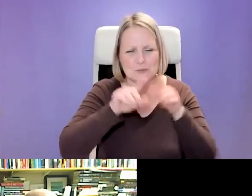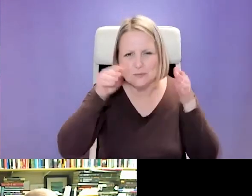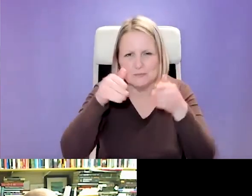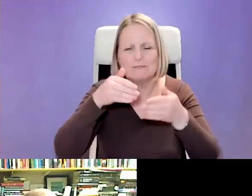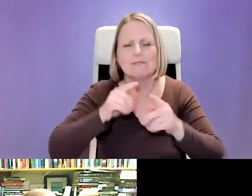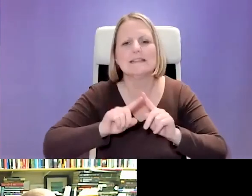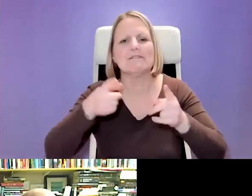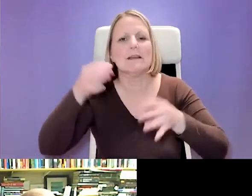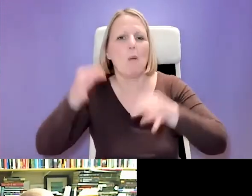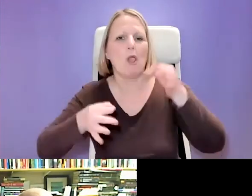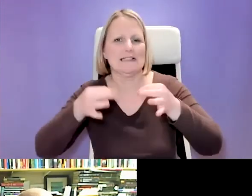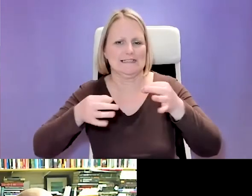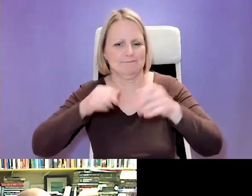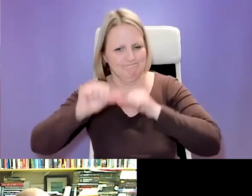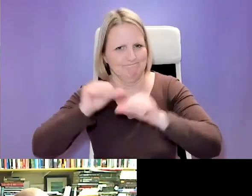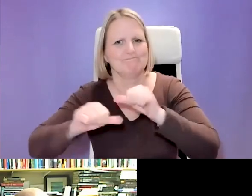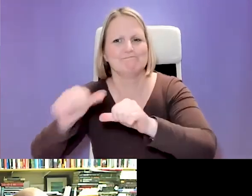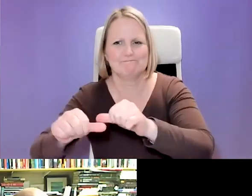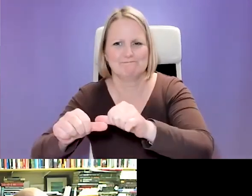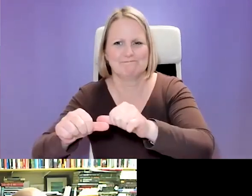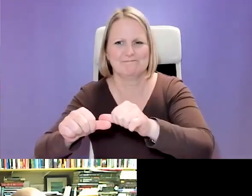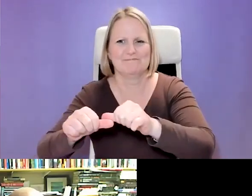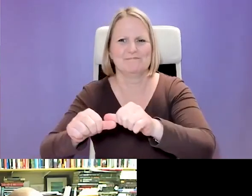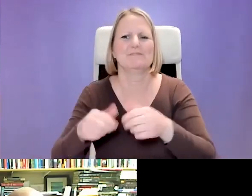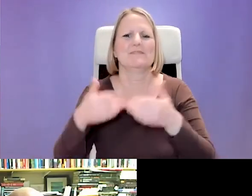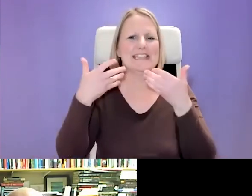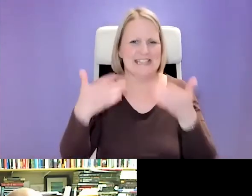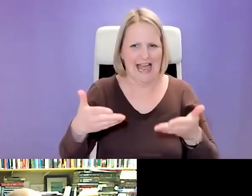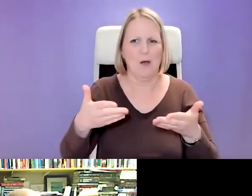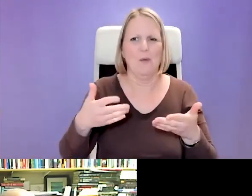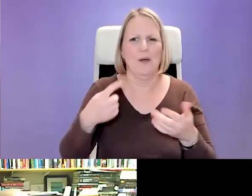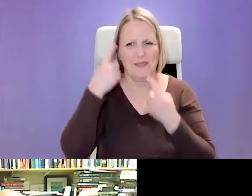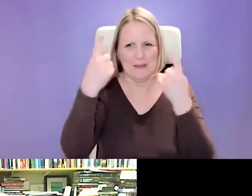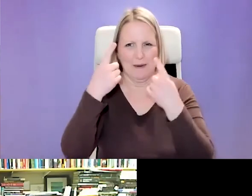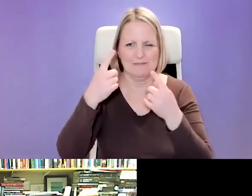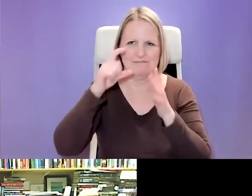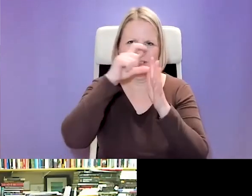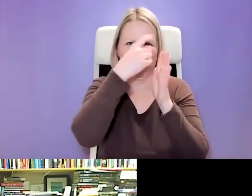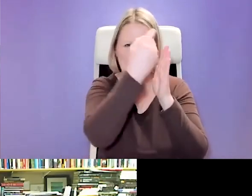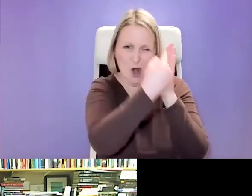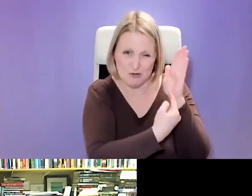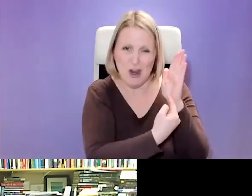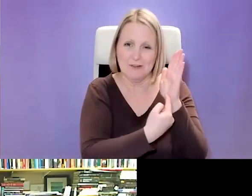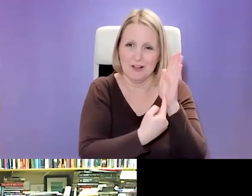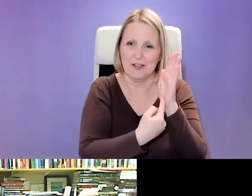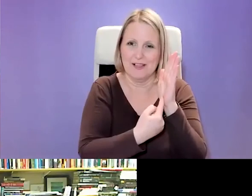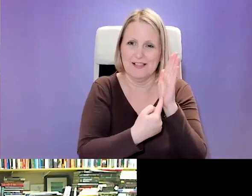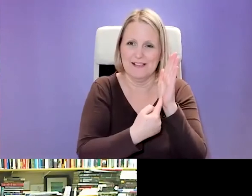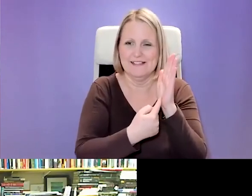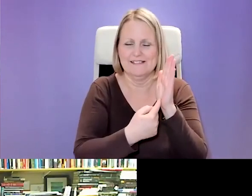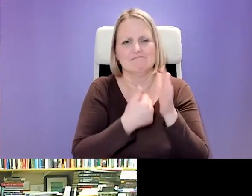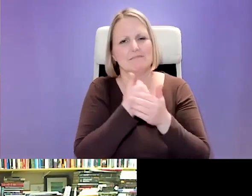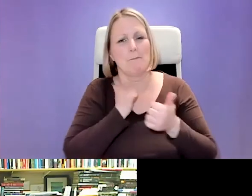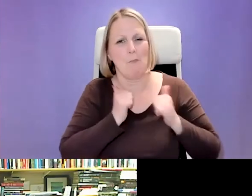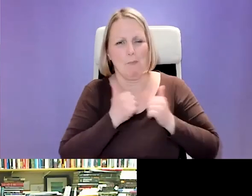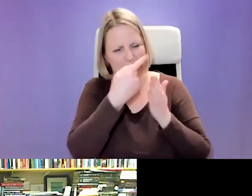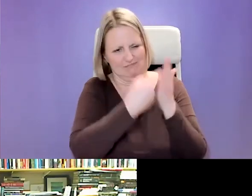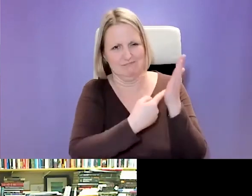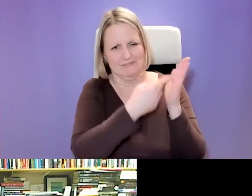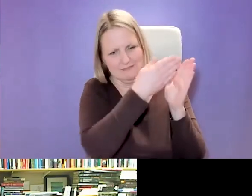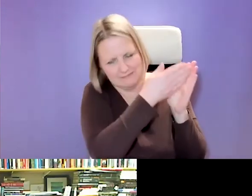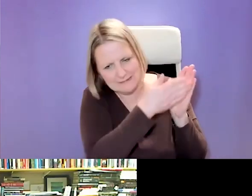I’m moving the discussion laterally from the common doctrinal places to do the work to some other doctrinal places and